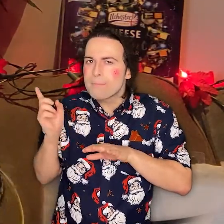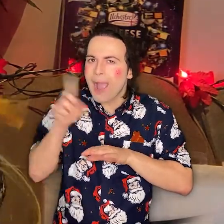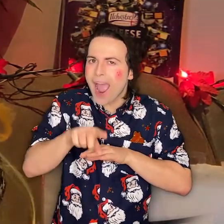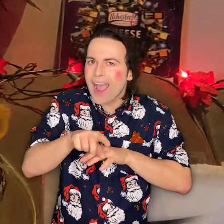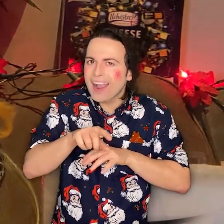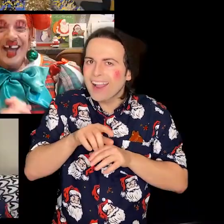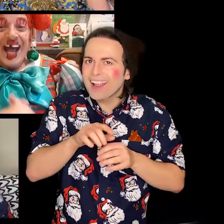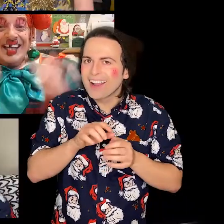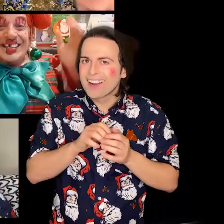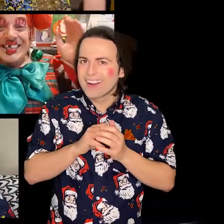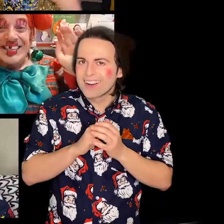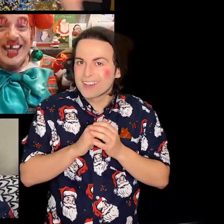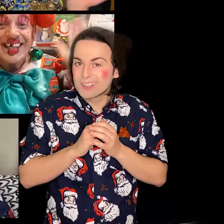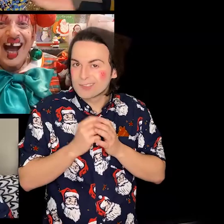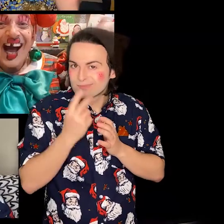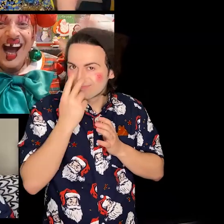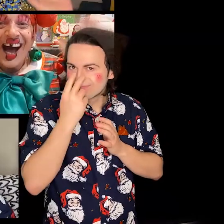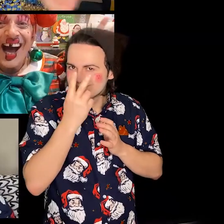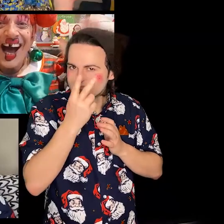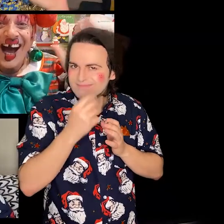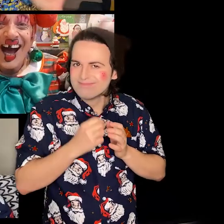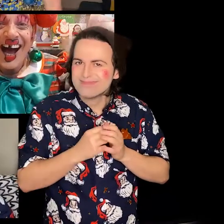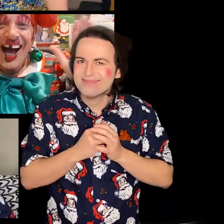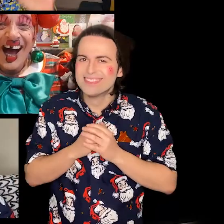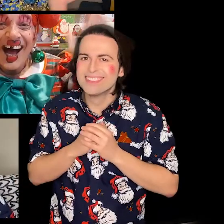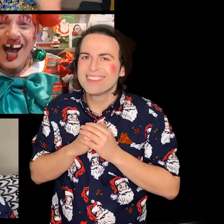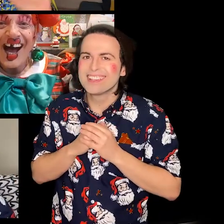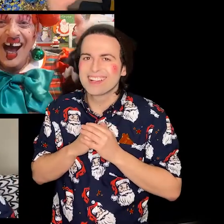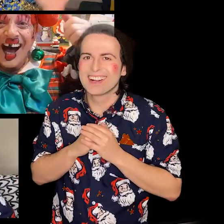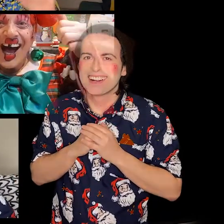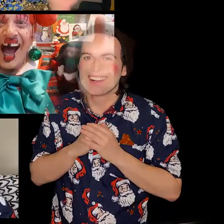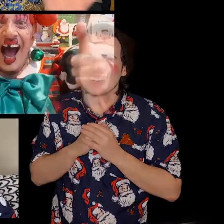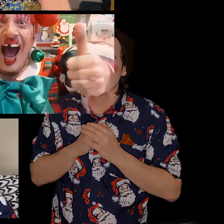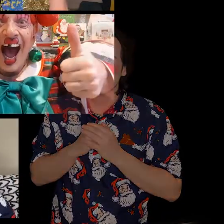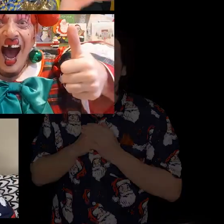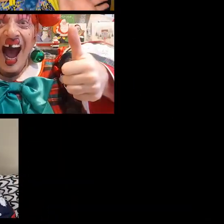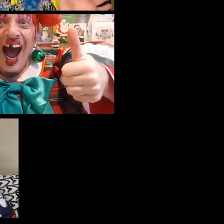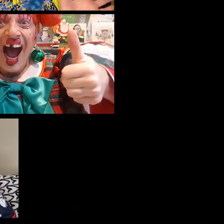All - SeeeeeYAAAAAA Neil - Cut